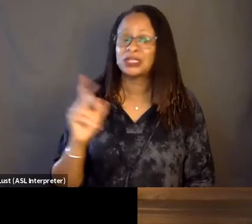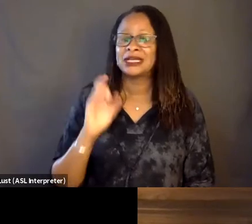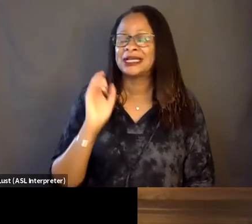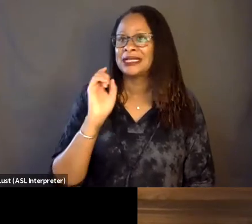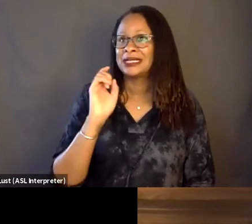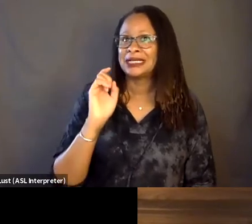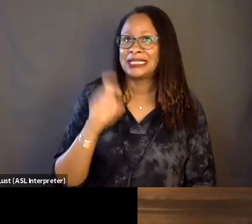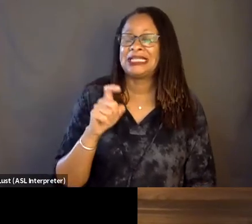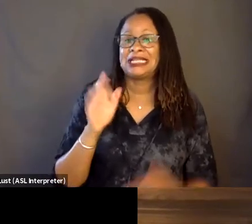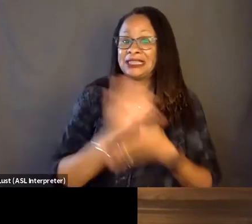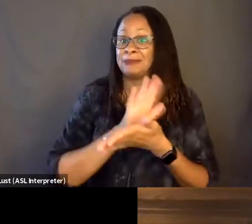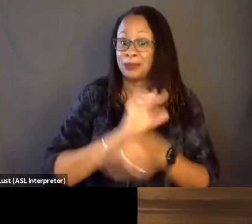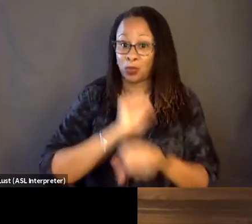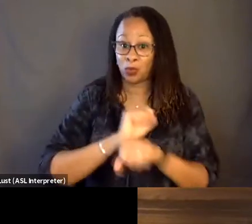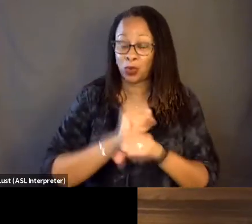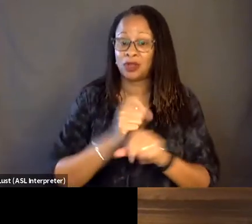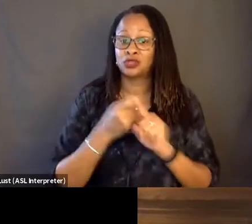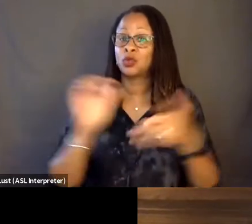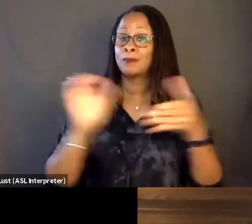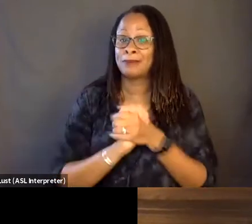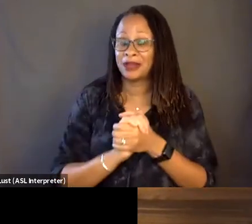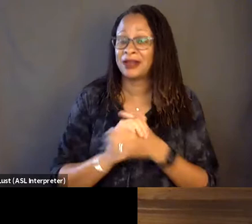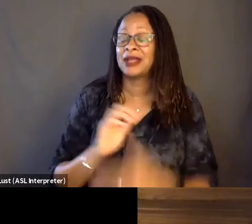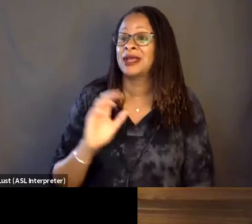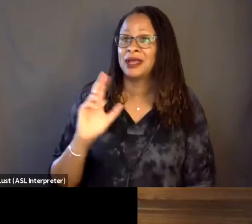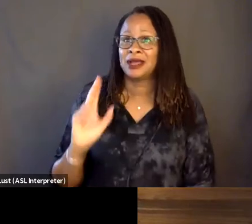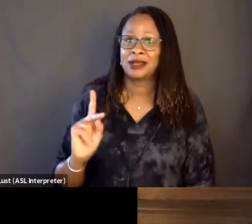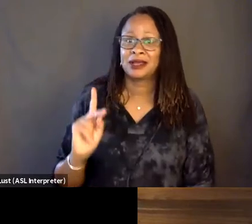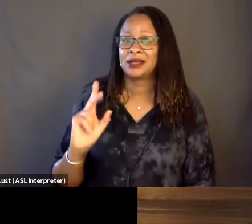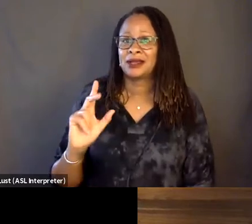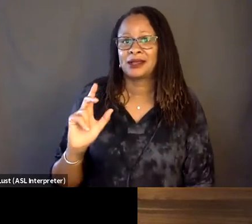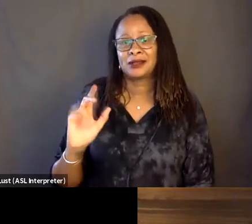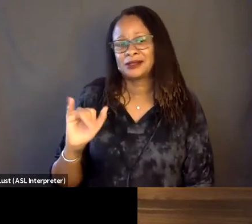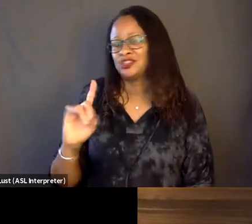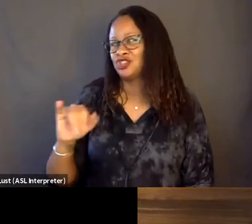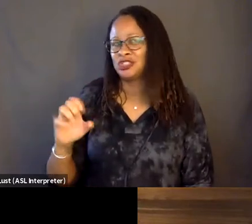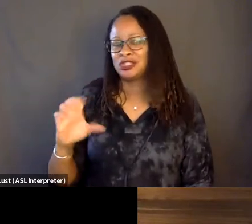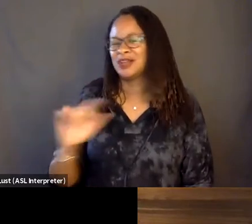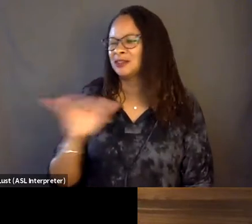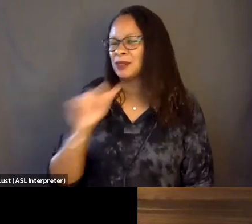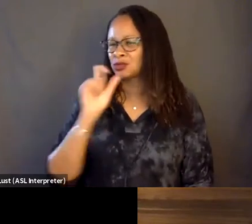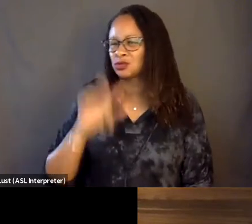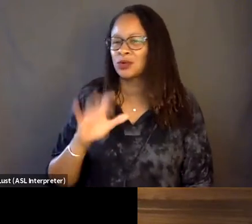that he was divorced to be able to marry someone new.